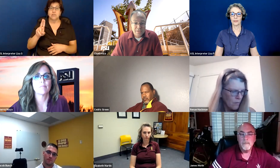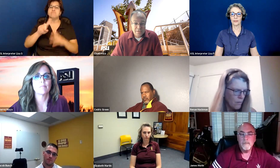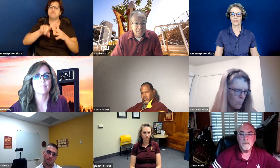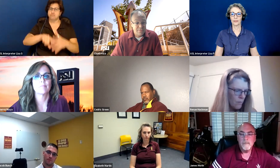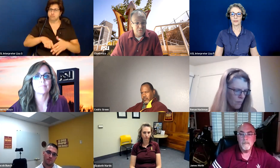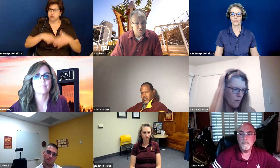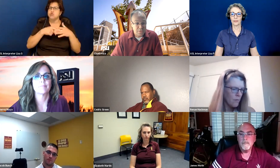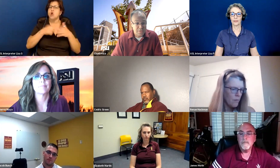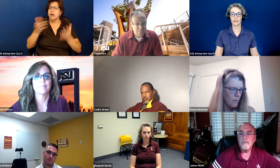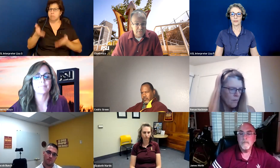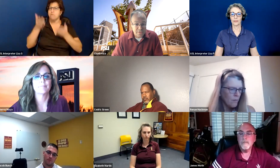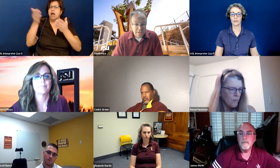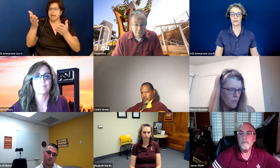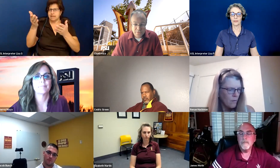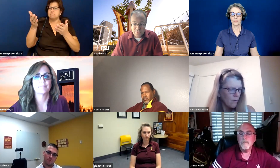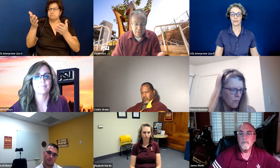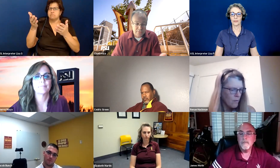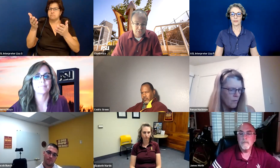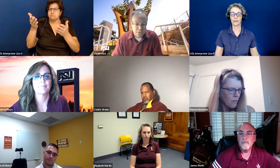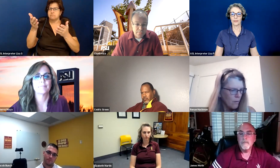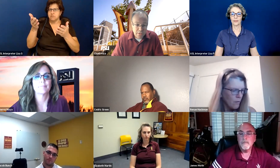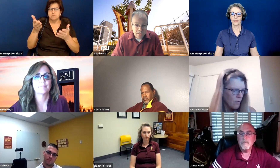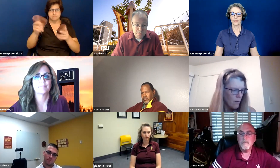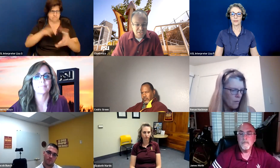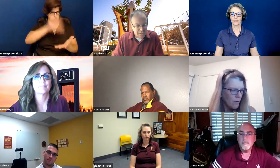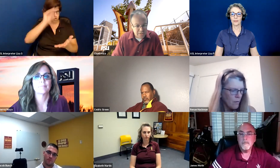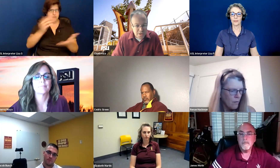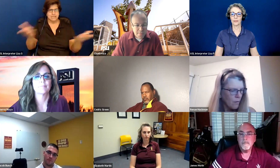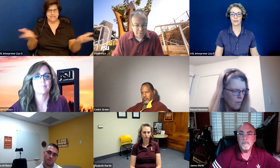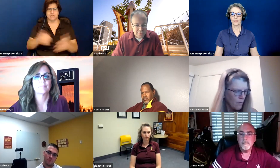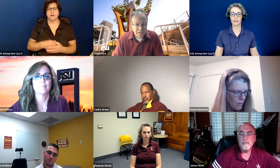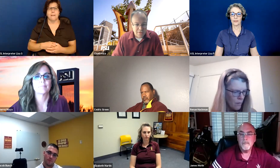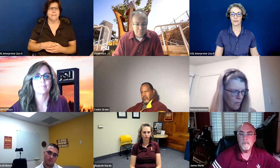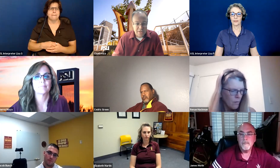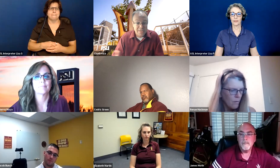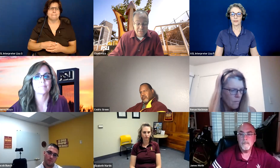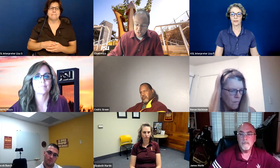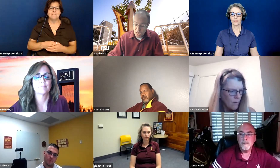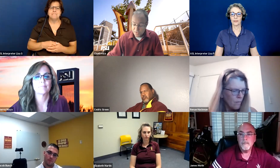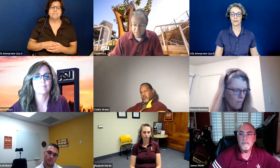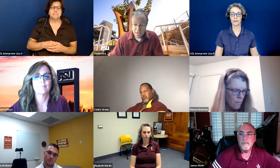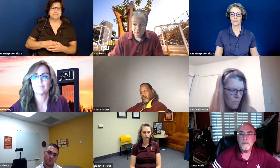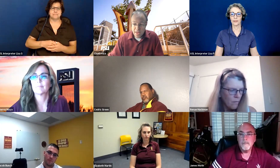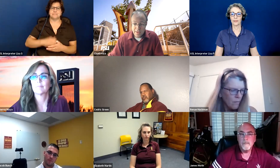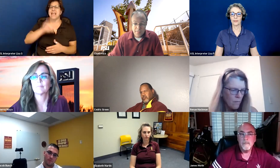to the individuals with disabilities on campus. And Jim mentioned a little bit about that in his introduction.